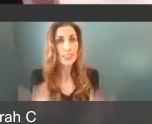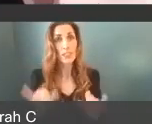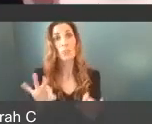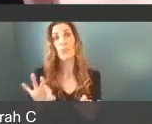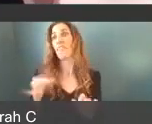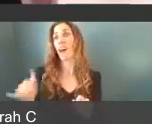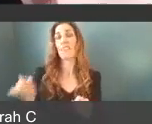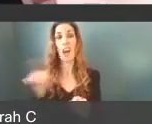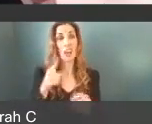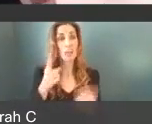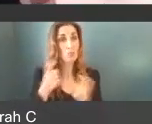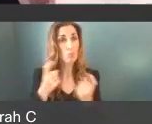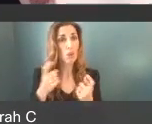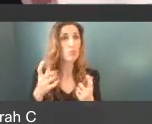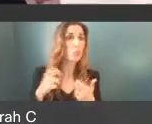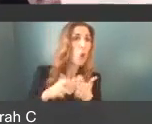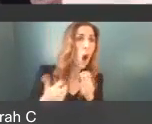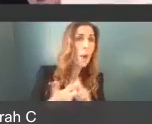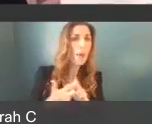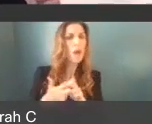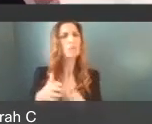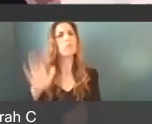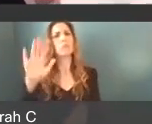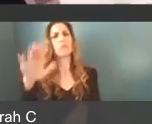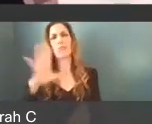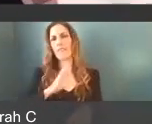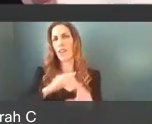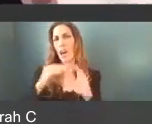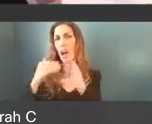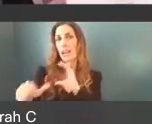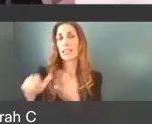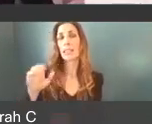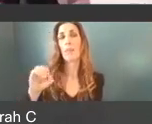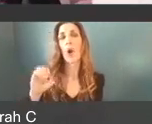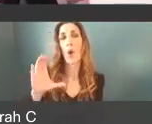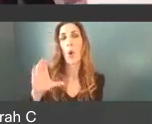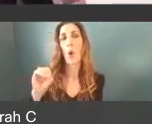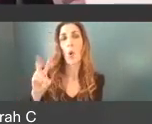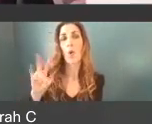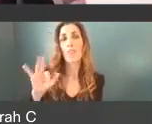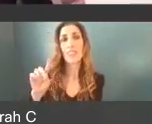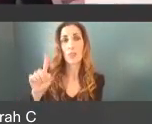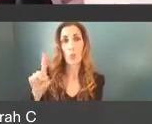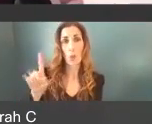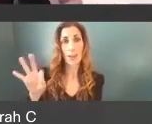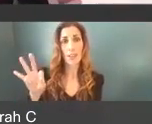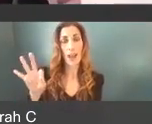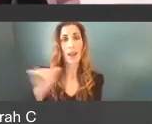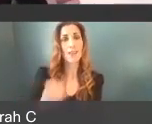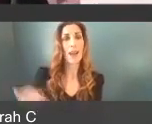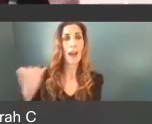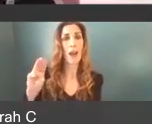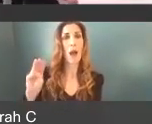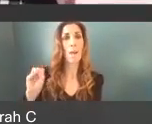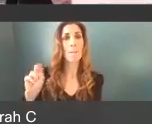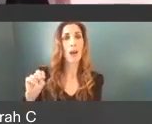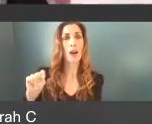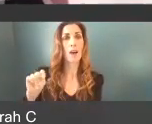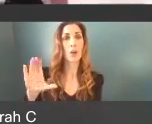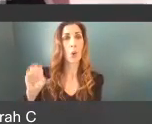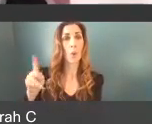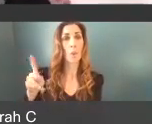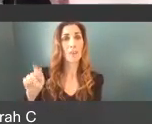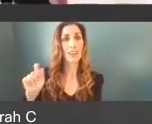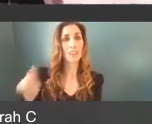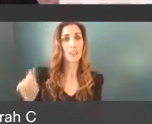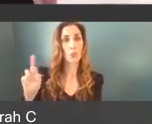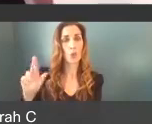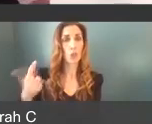remind them to just go ahead and email COVID19@montcopa.org but once this is up and running, we